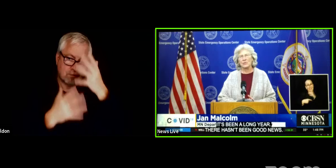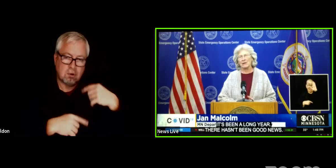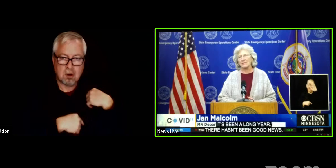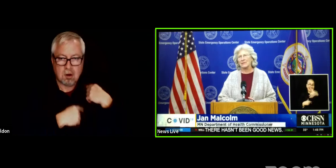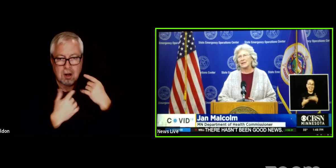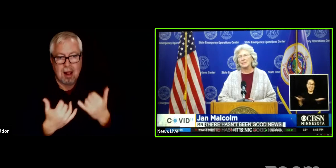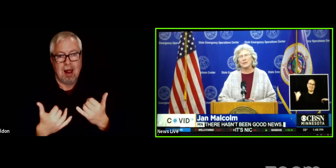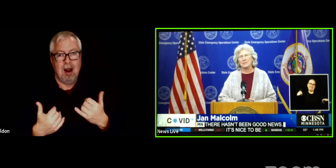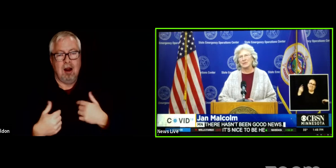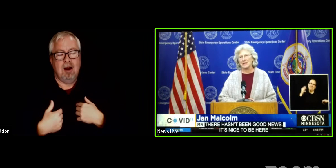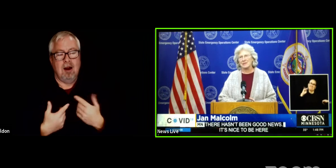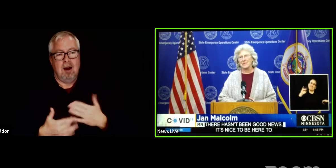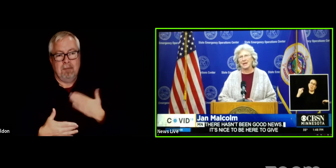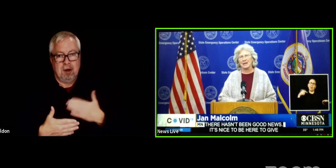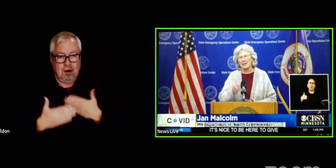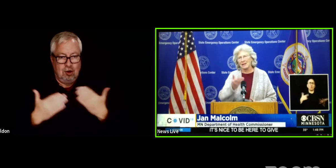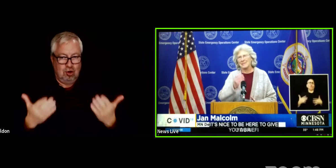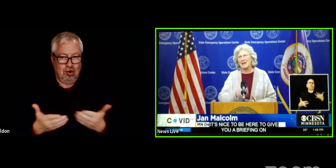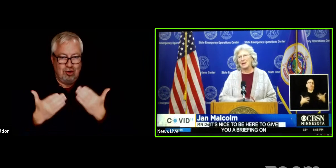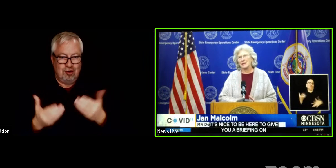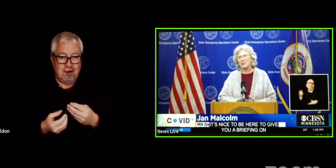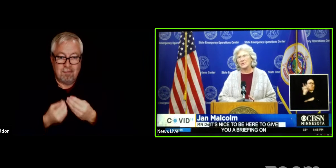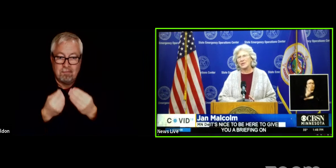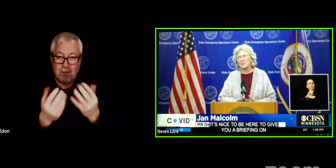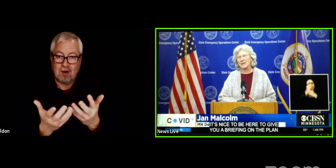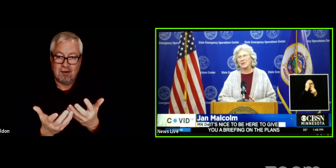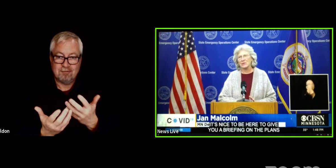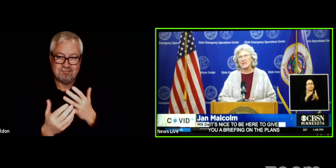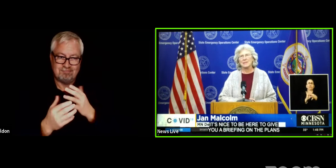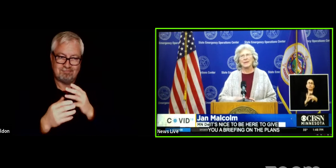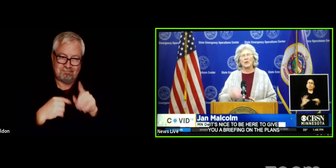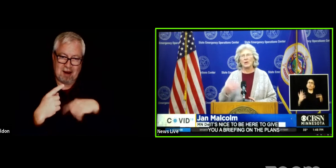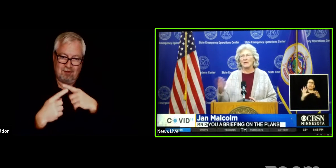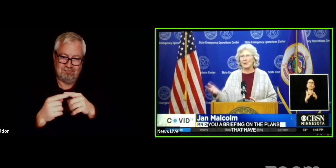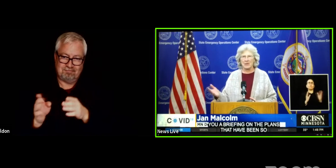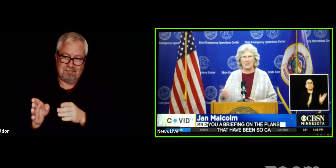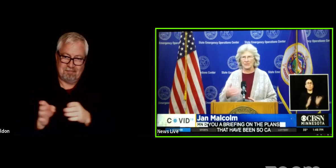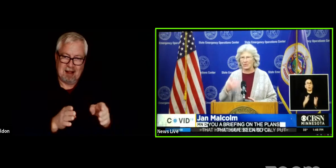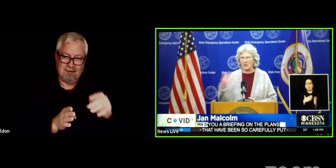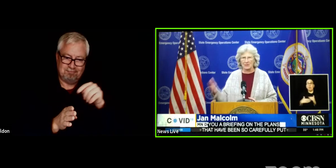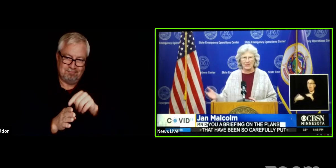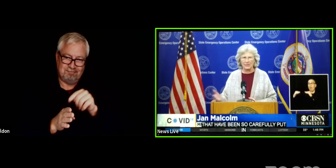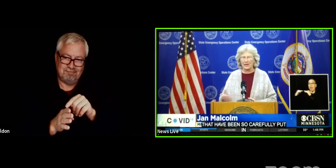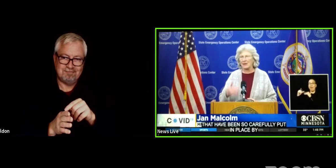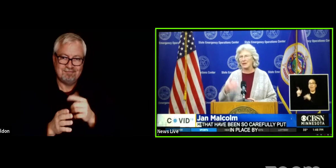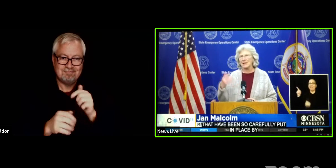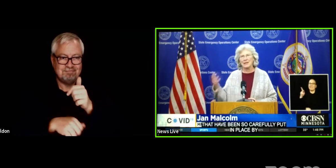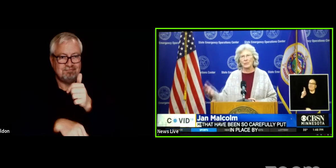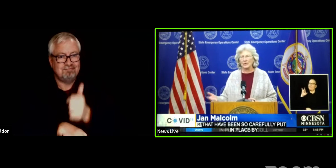SO CAREFULLY PUT IN PLACE BY MY COLLEAGUE, KRIS EHRESMANN AND HER TEAM AND ALL OF OUR PARTNERS ACROSS HEALTH CARE, WITH